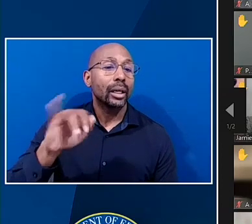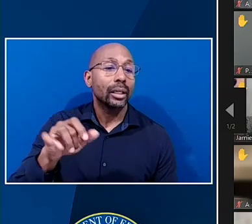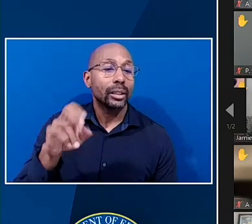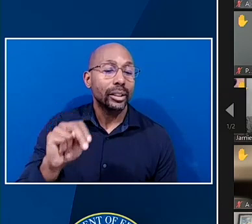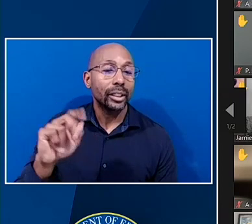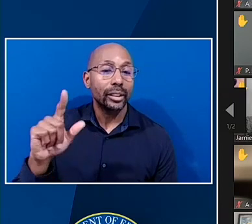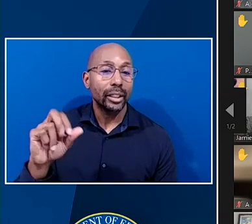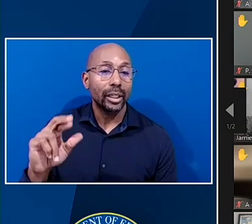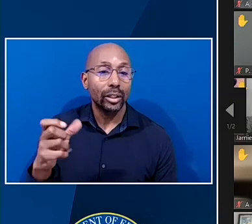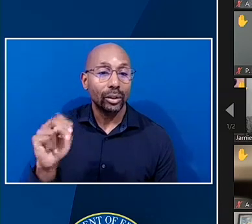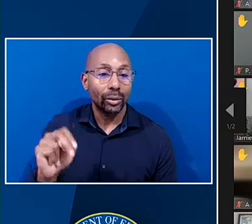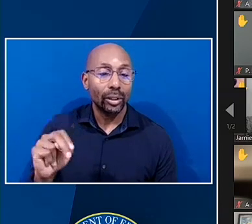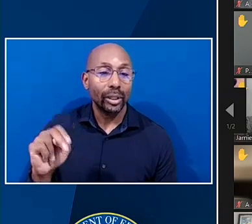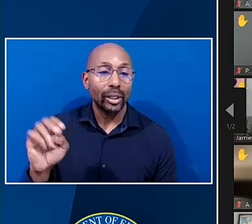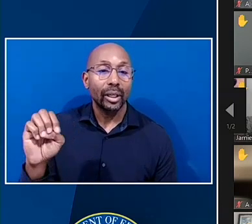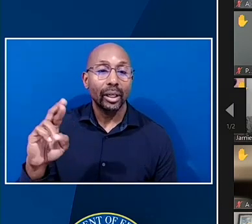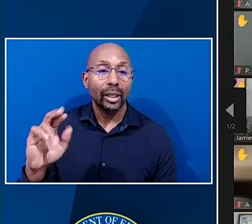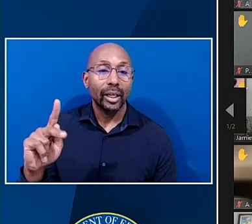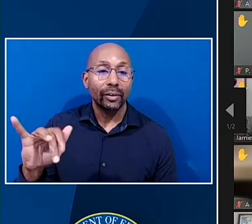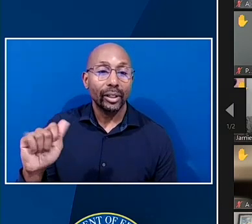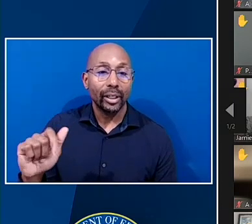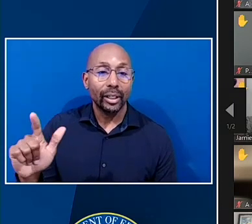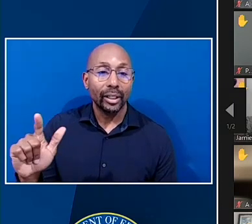Chase, let me know if I'm going too fast,